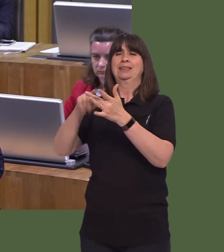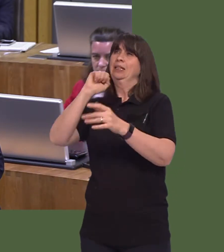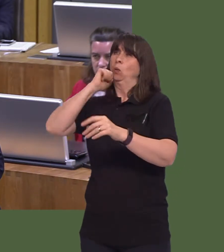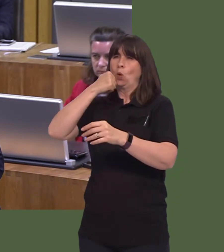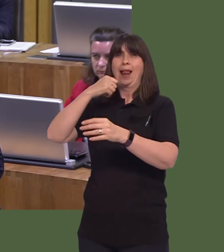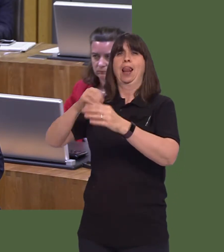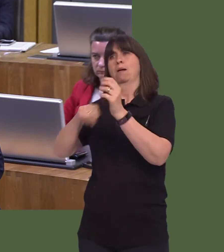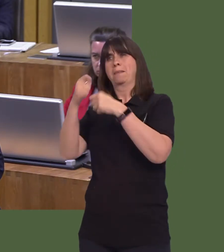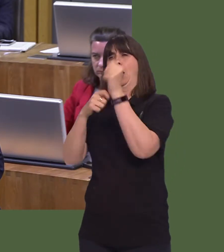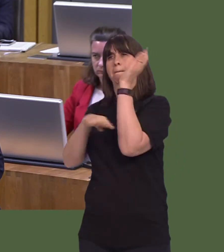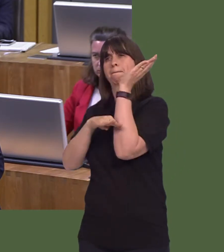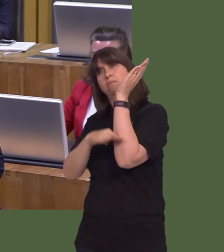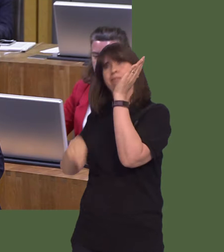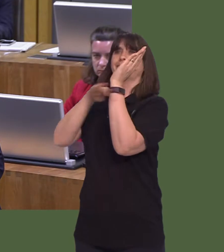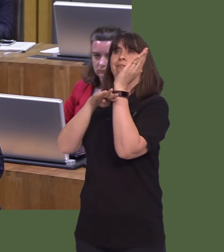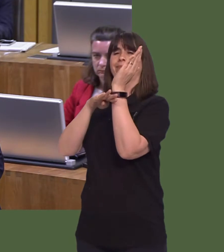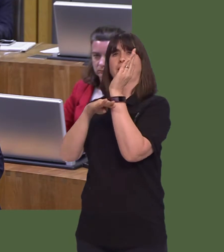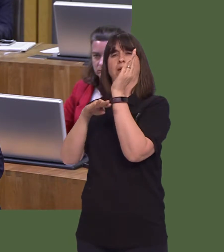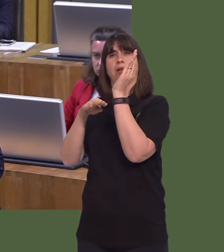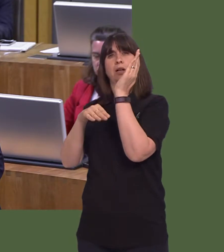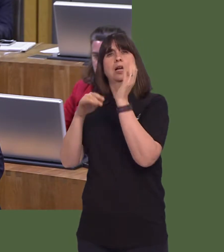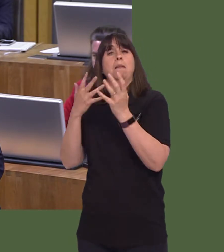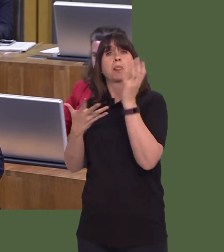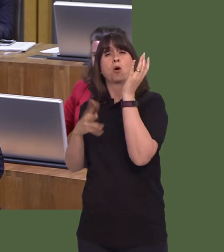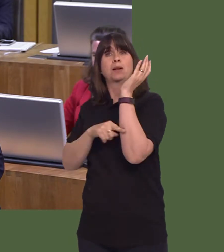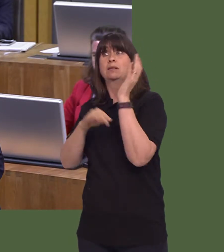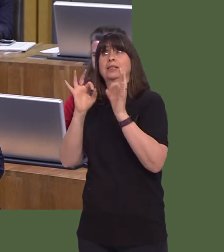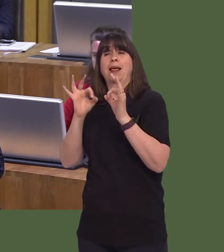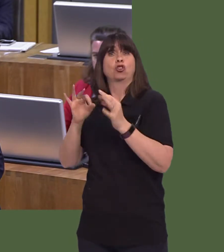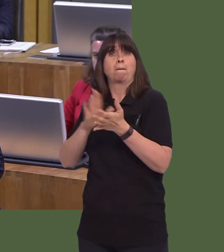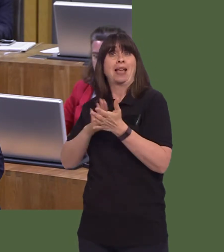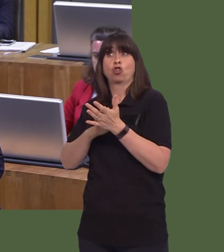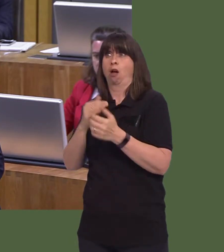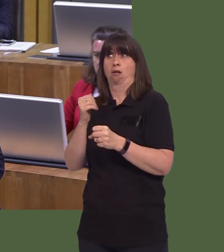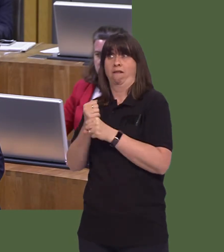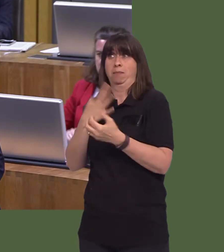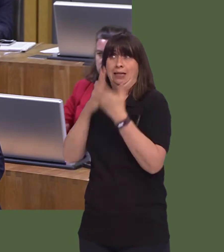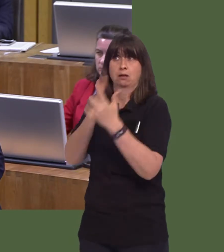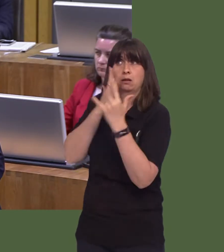It will remain in special measures for as long as is necessary to ensure continuous improvement.